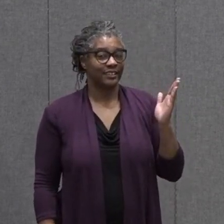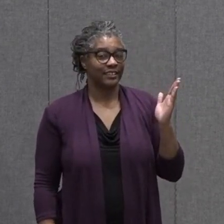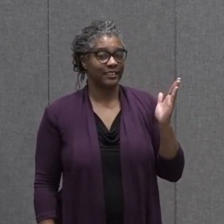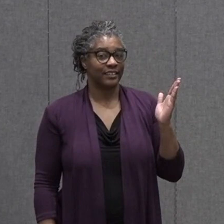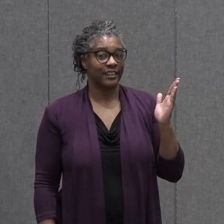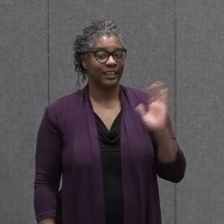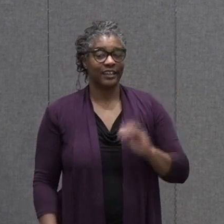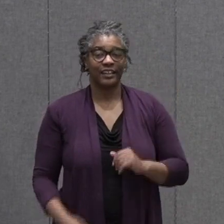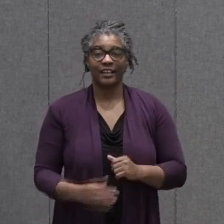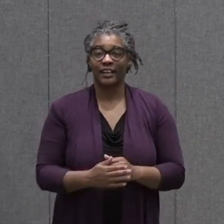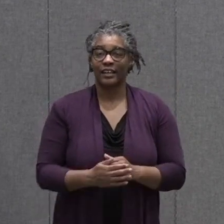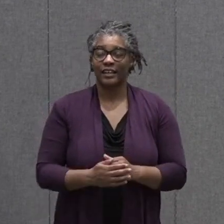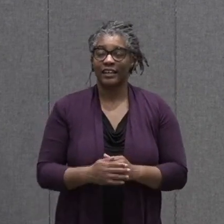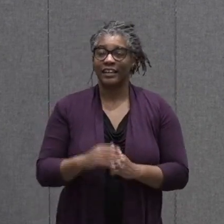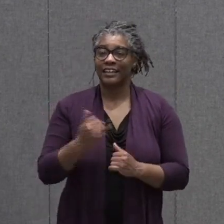Next, th.